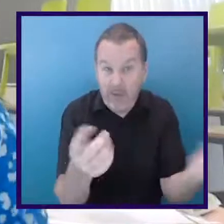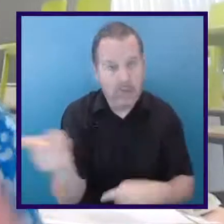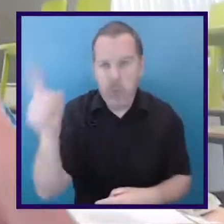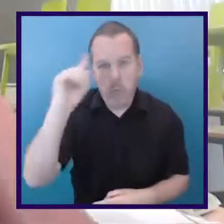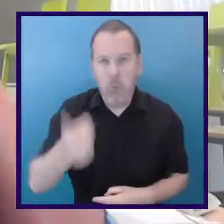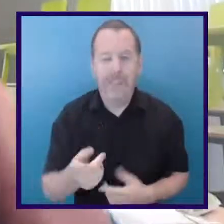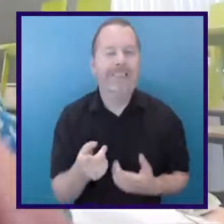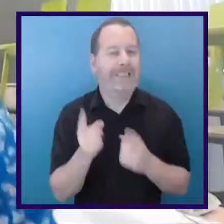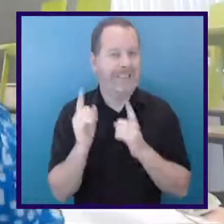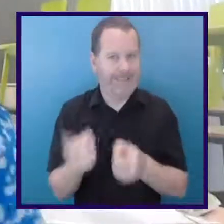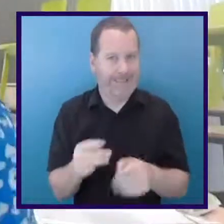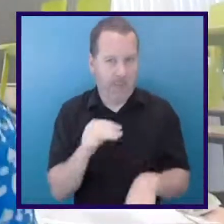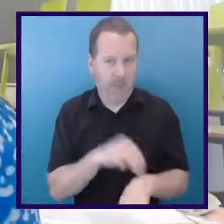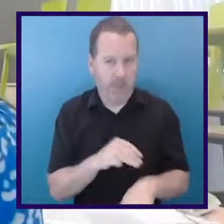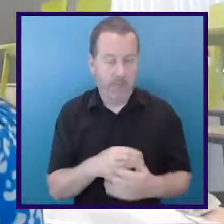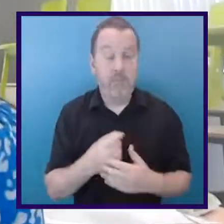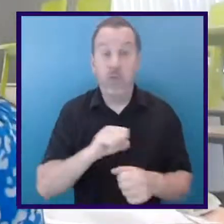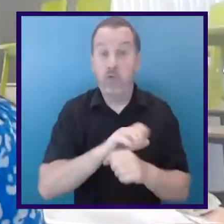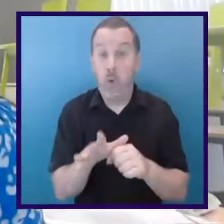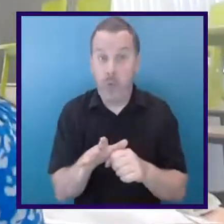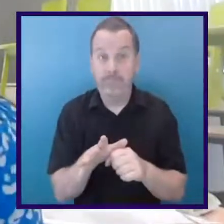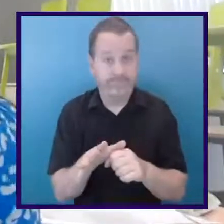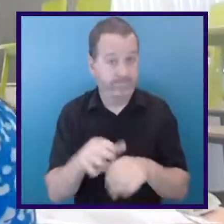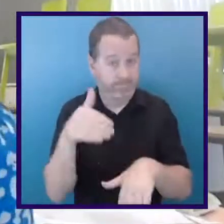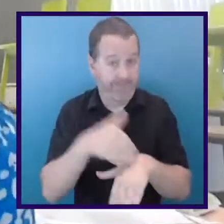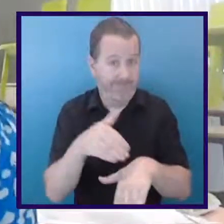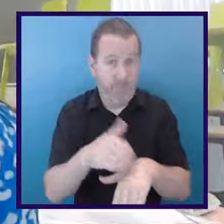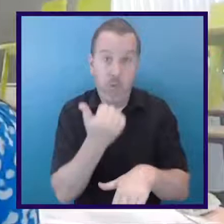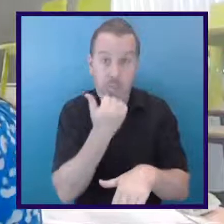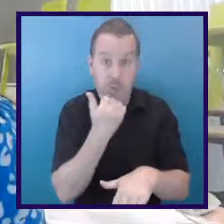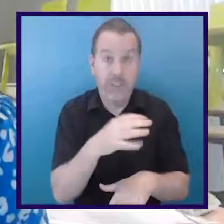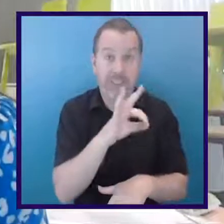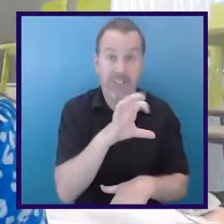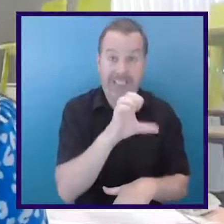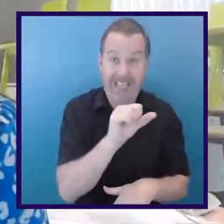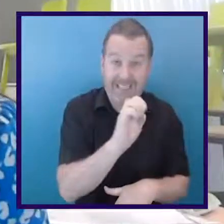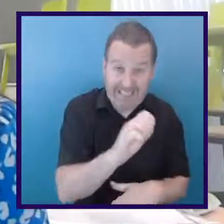We have witnessed the impact of COVID as well, on our numbers of GCSE and A level.